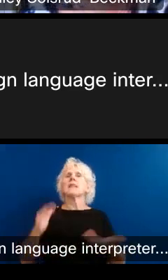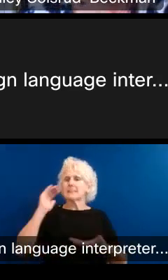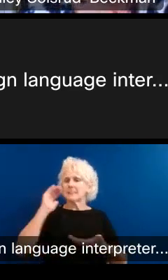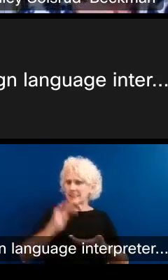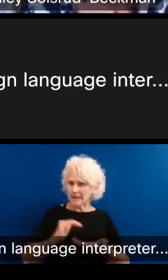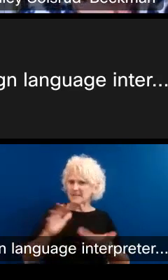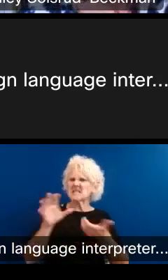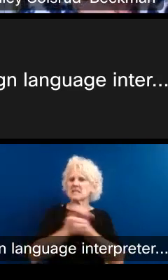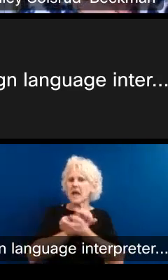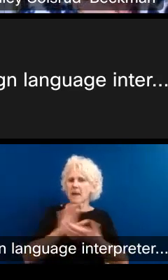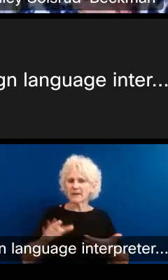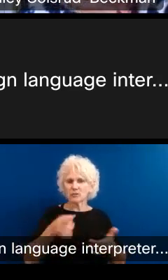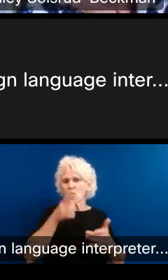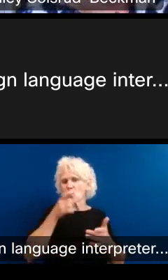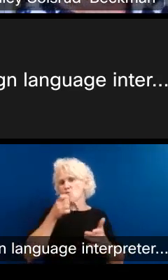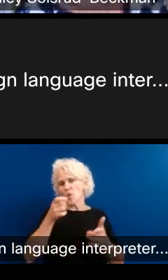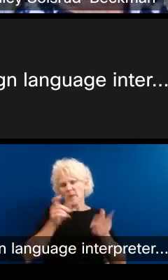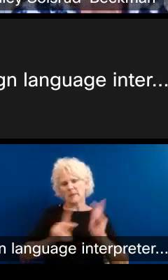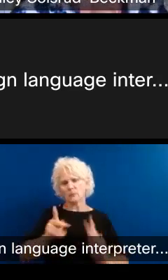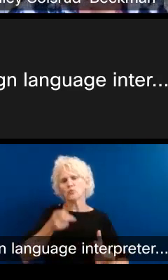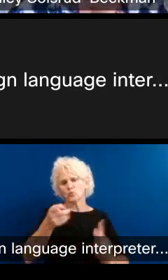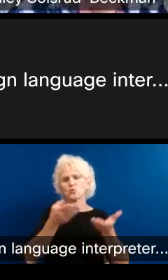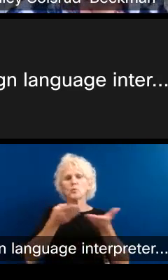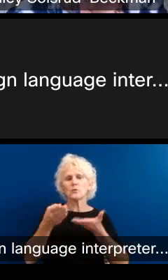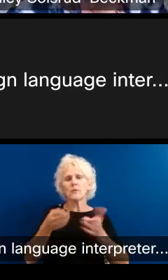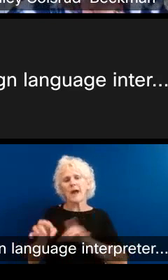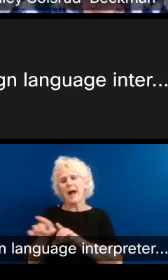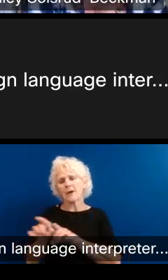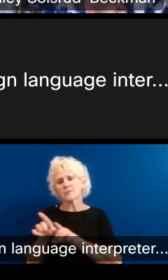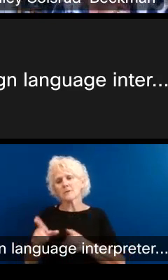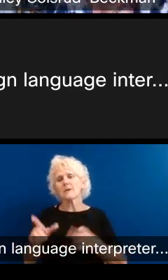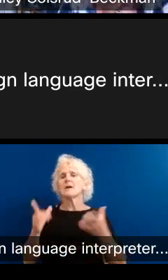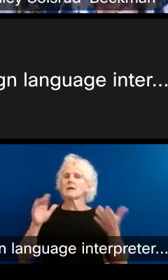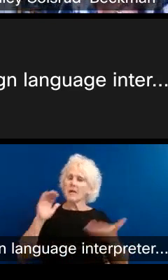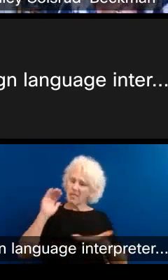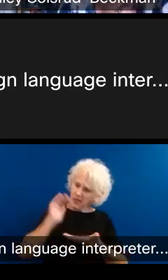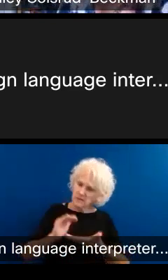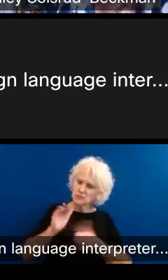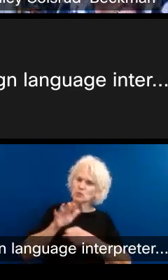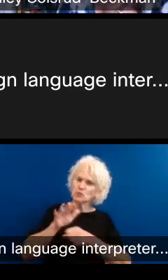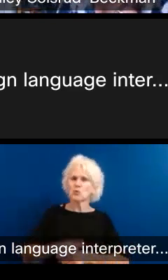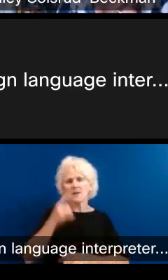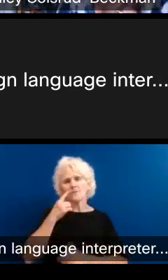the client that you're serving but also the least amount of stress for yourself. Next slide please.